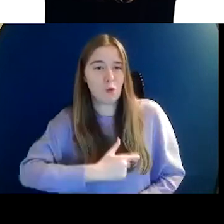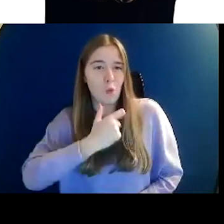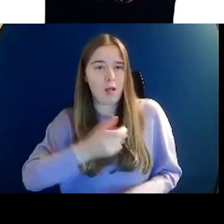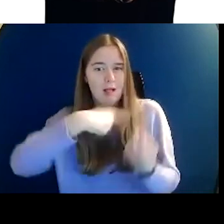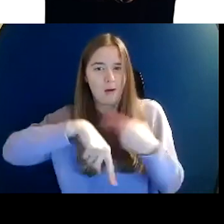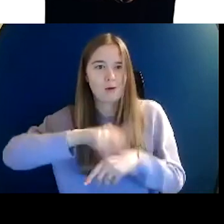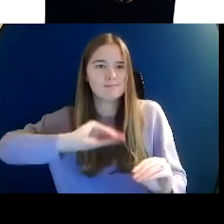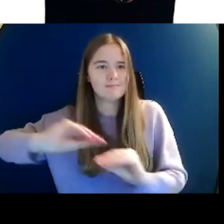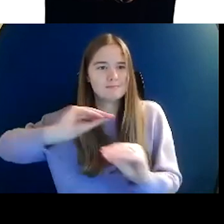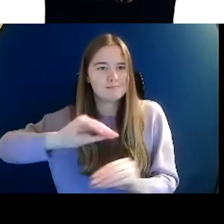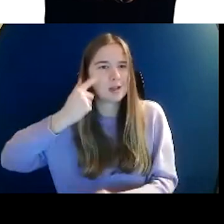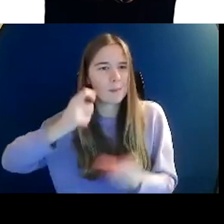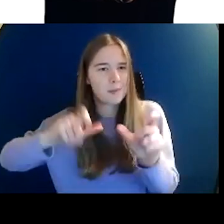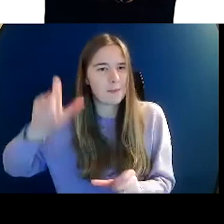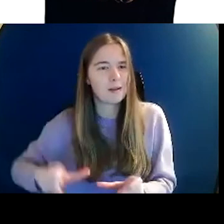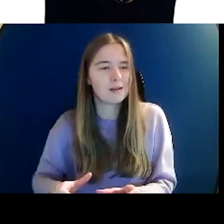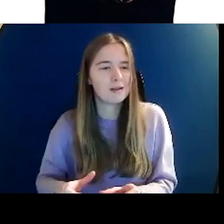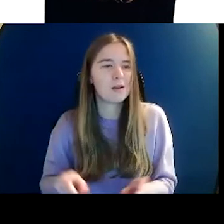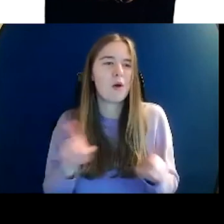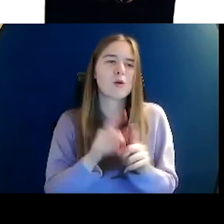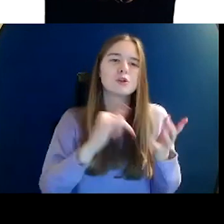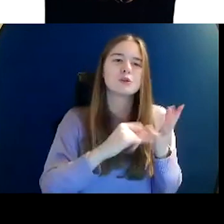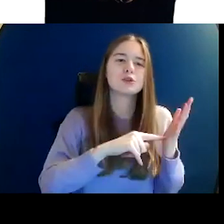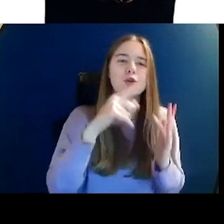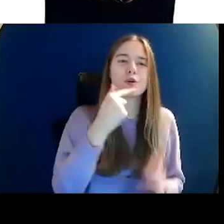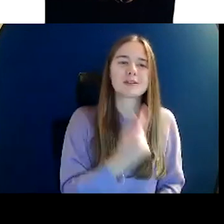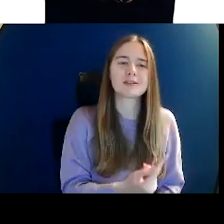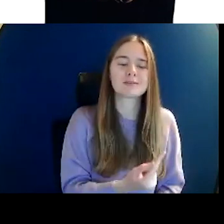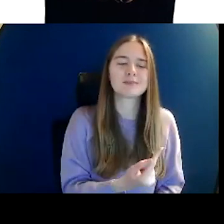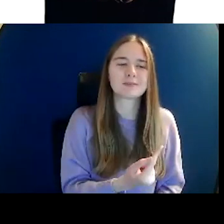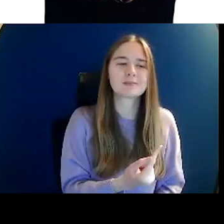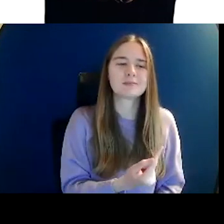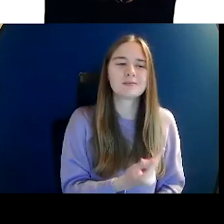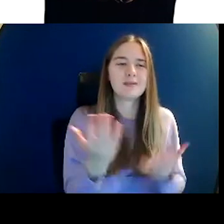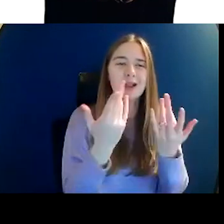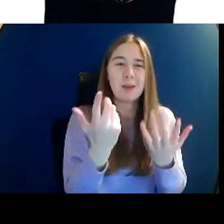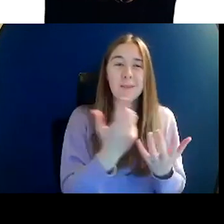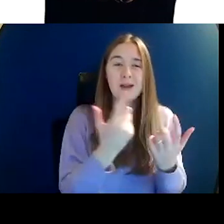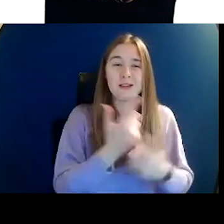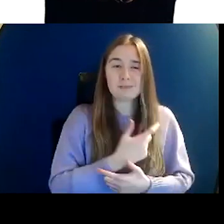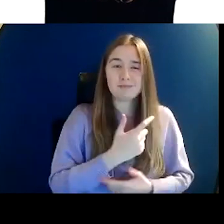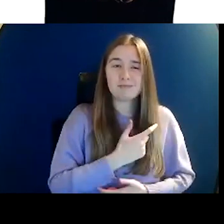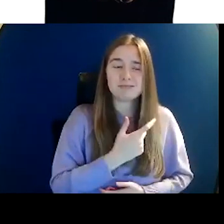But also going on what Scott said as well, I think that like climate anxiety is something